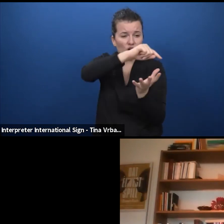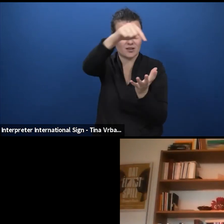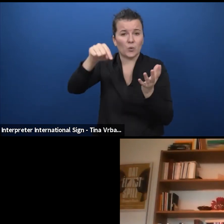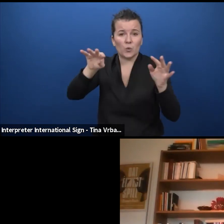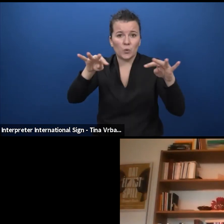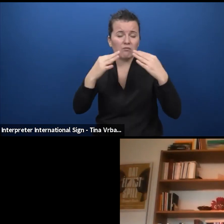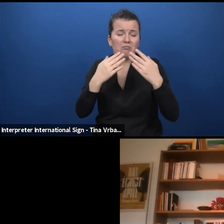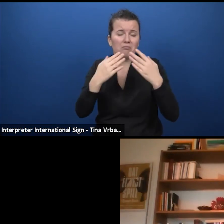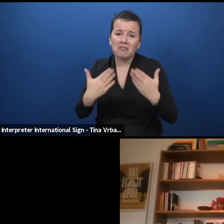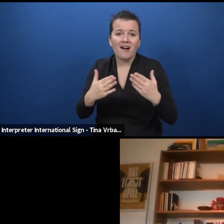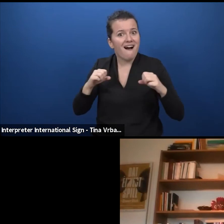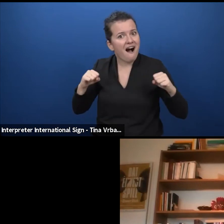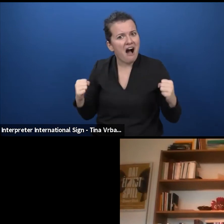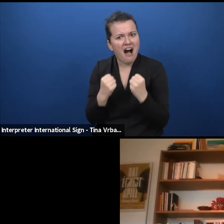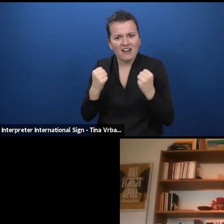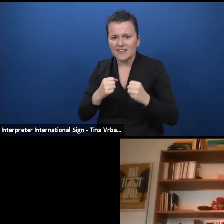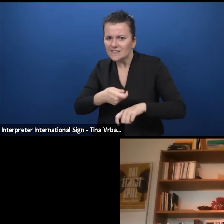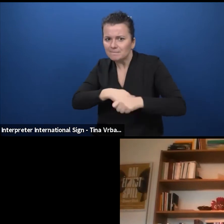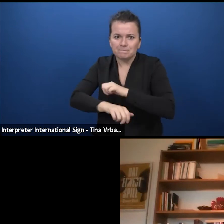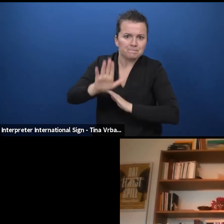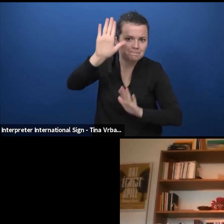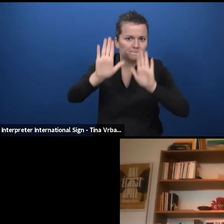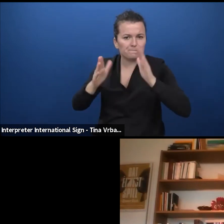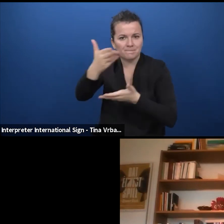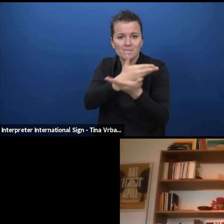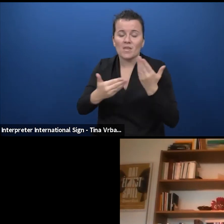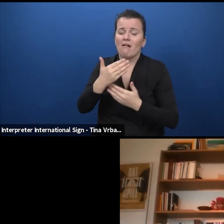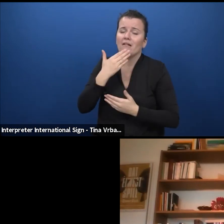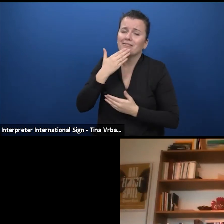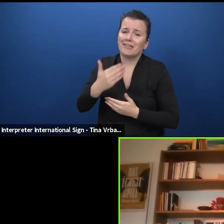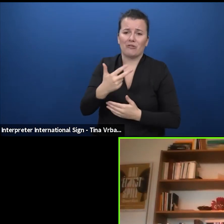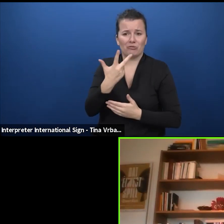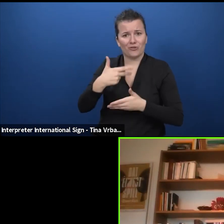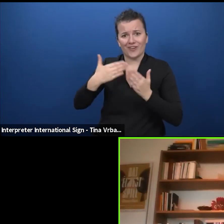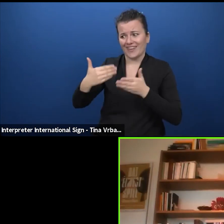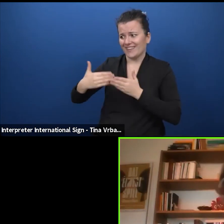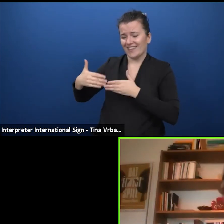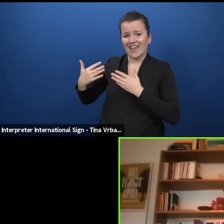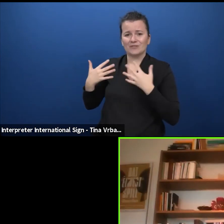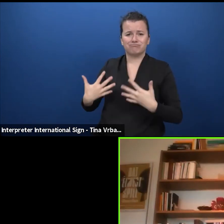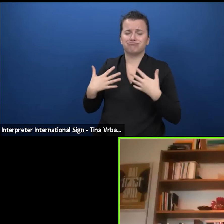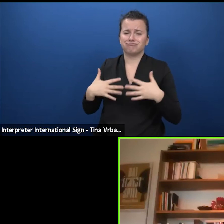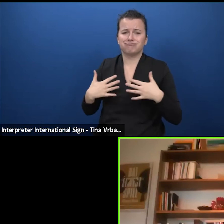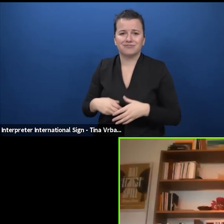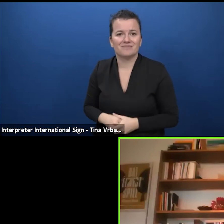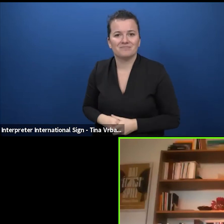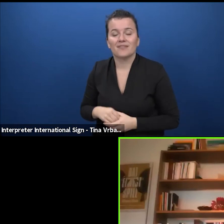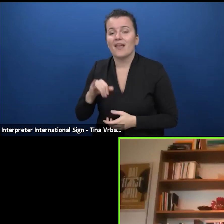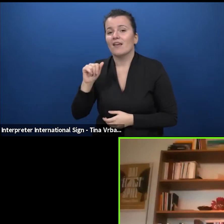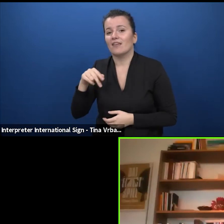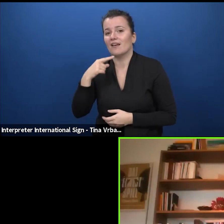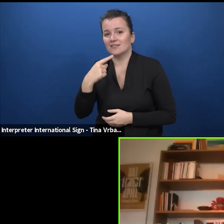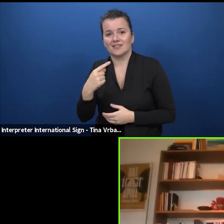over this past three days. And thank you also to the consortium of European theater and